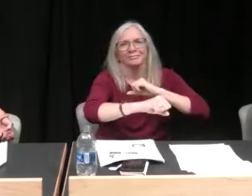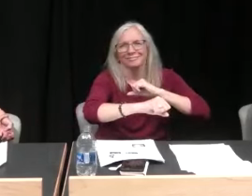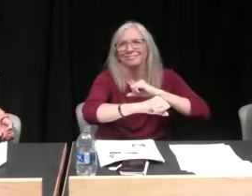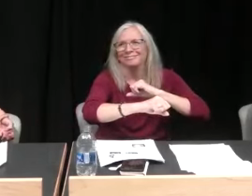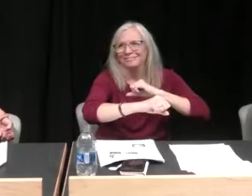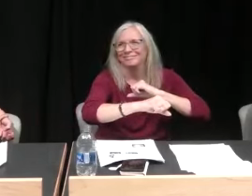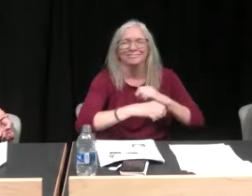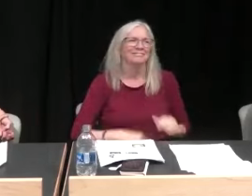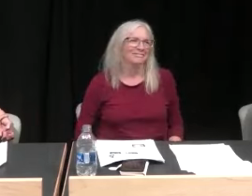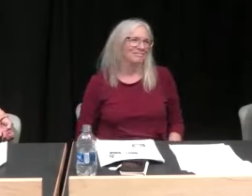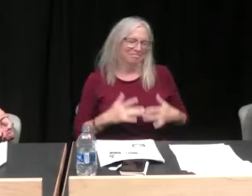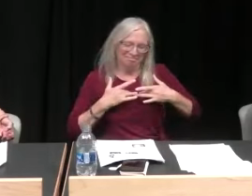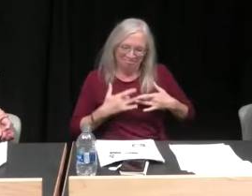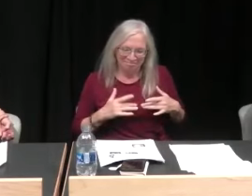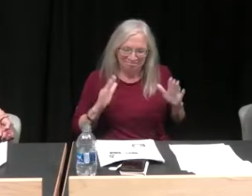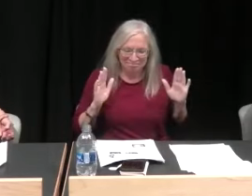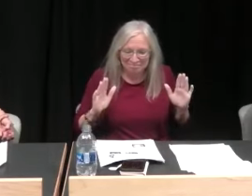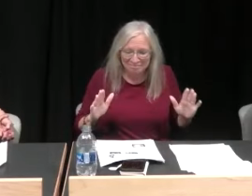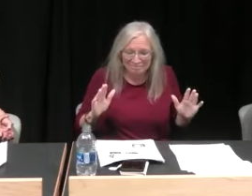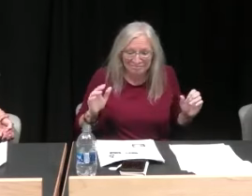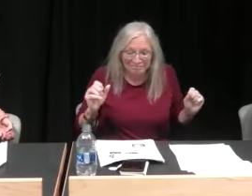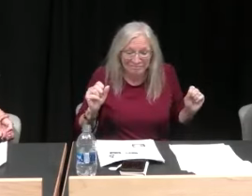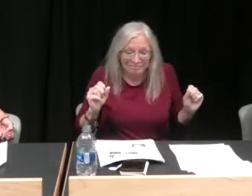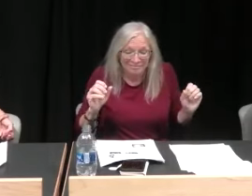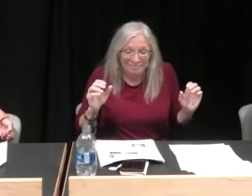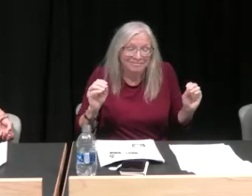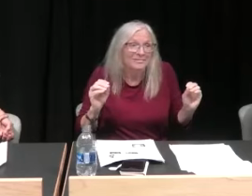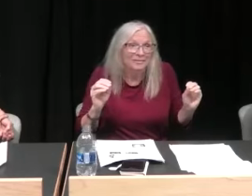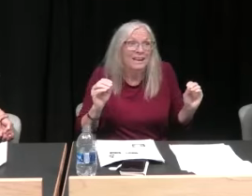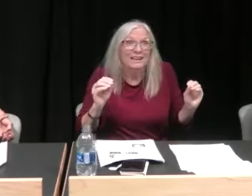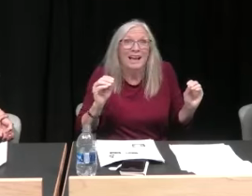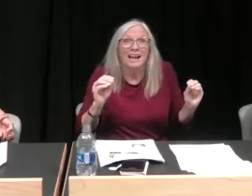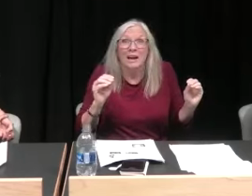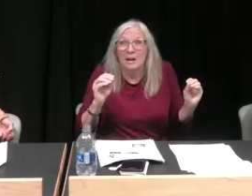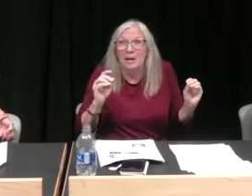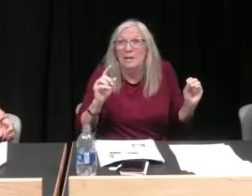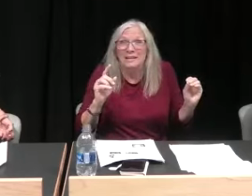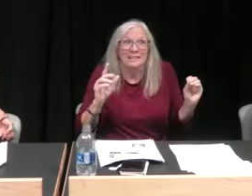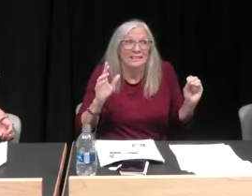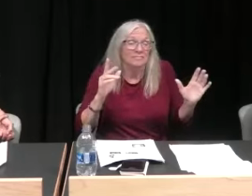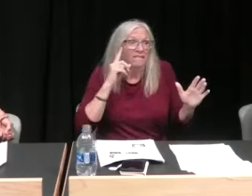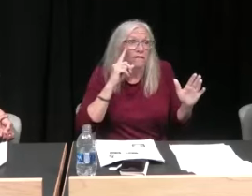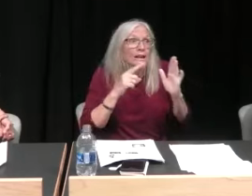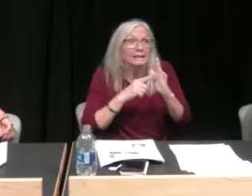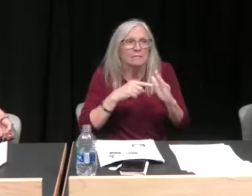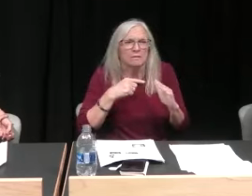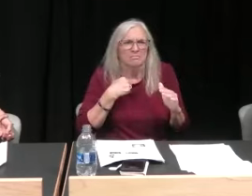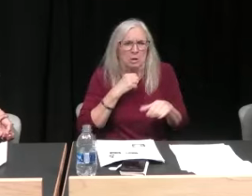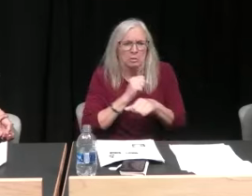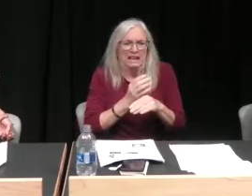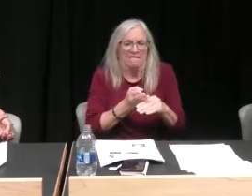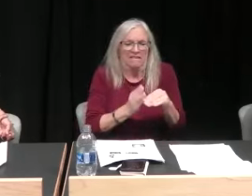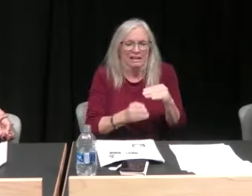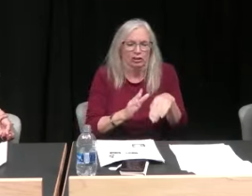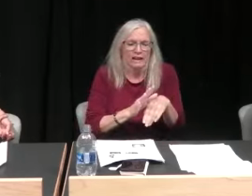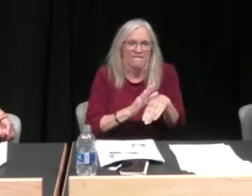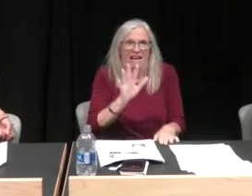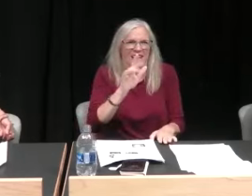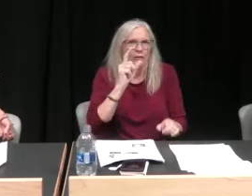Standard Time where our time with other deaf people usually get so extended Beyond typical